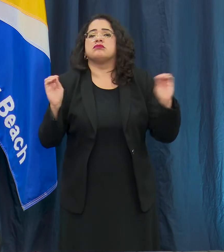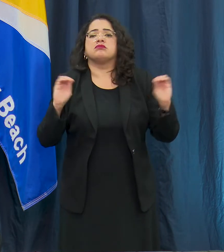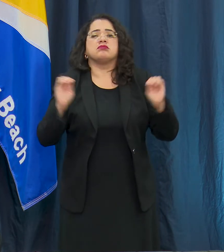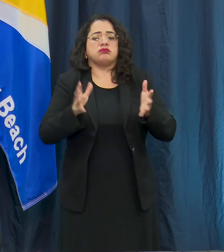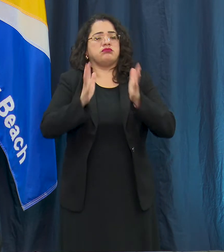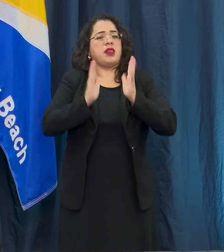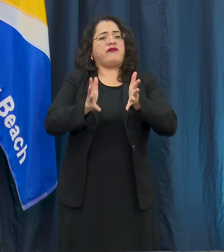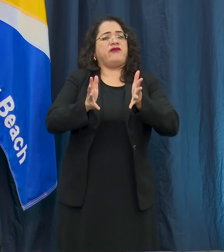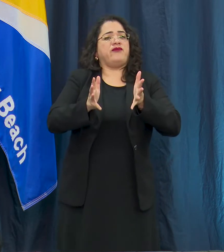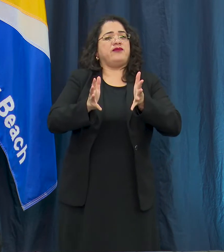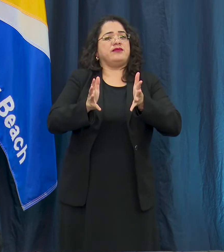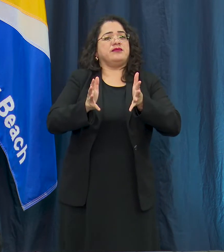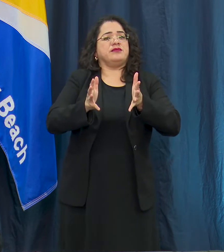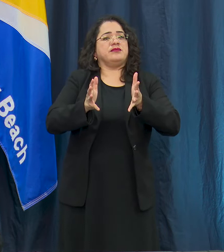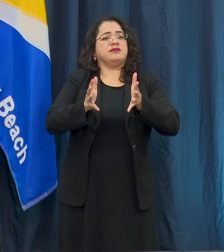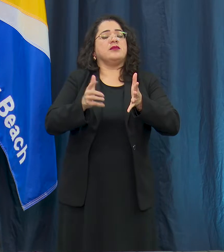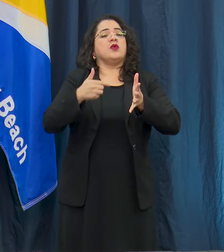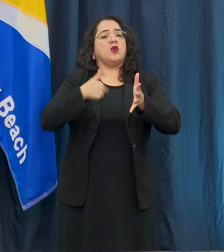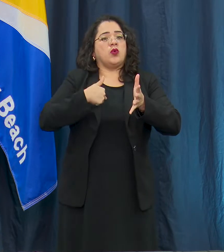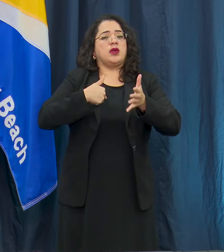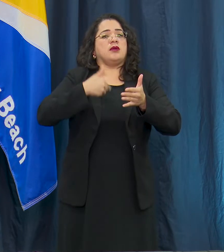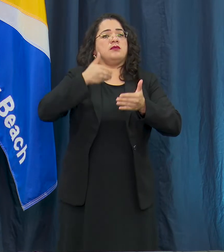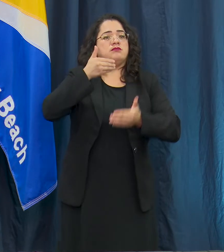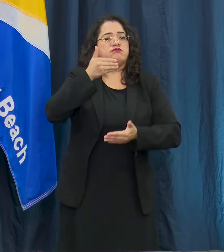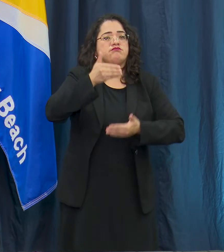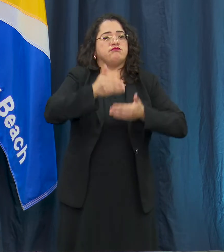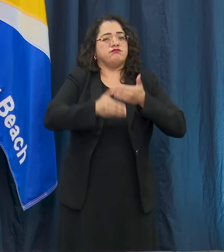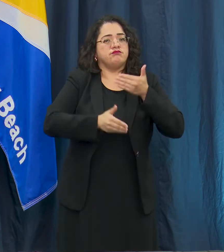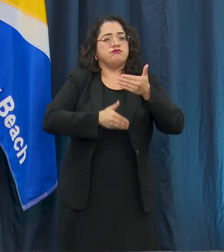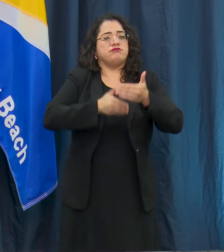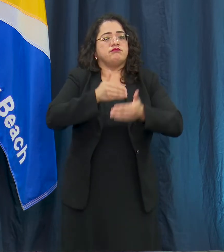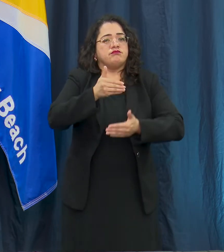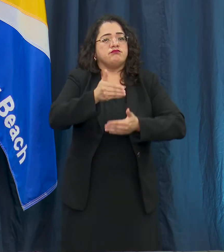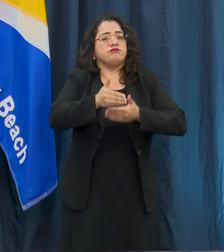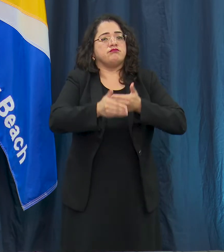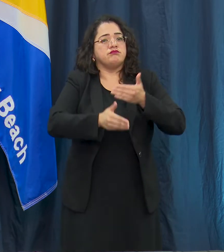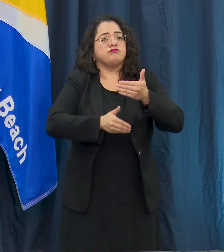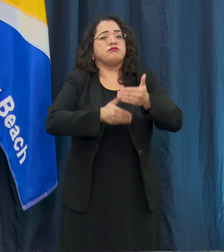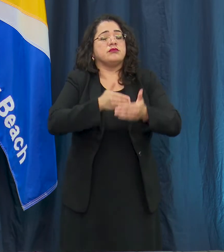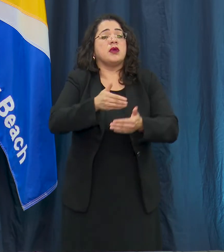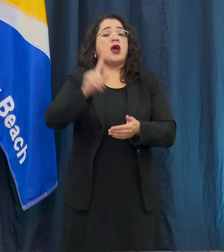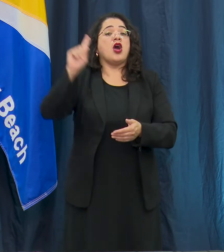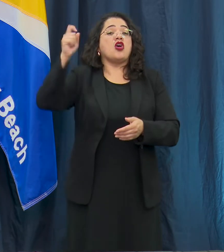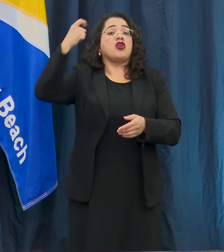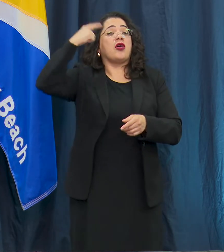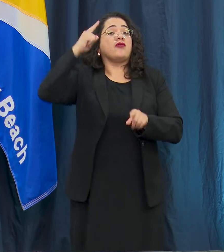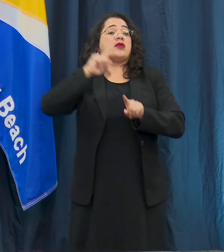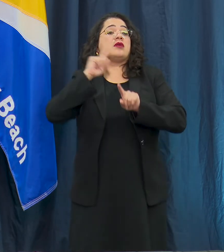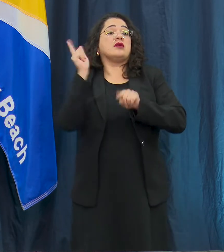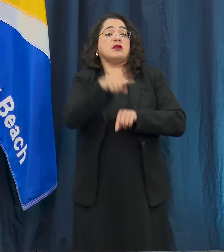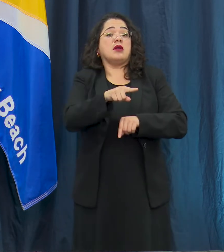are really moving through the state and Governor mandated phases and stages that